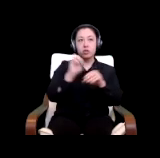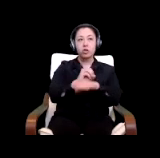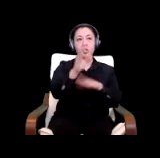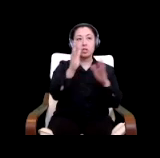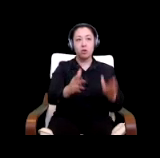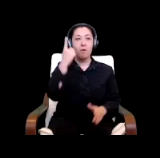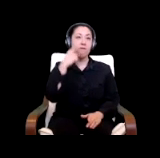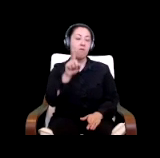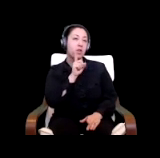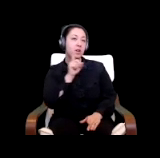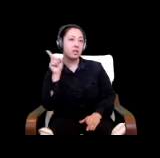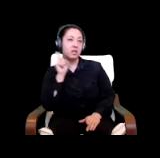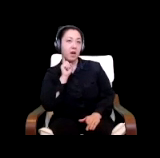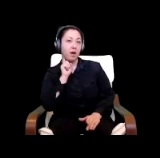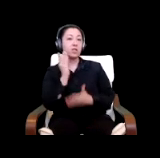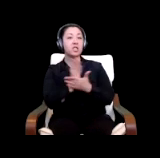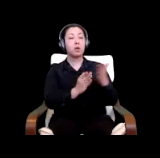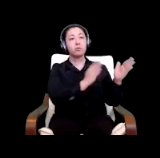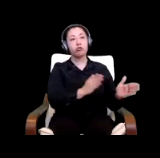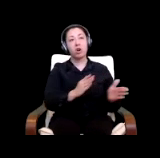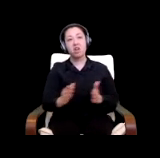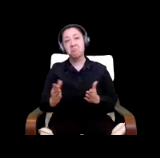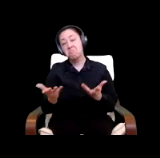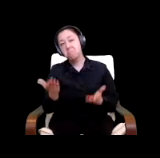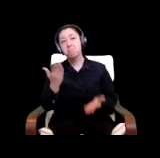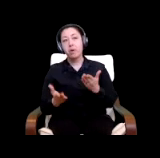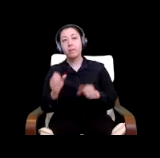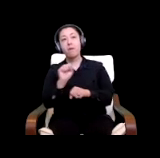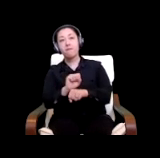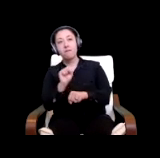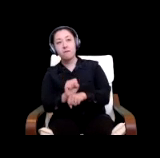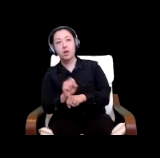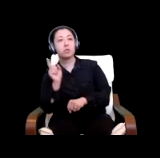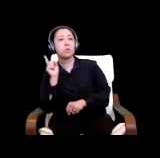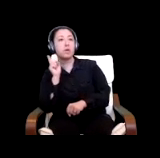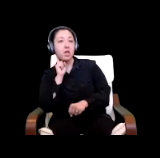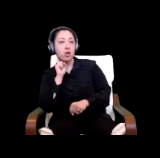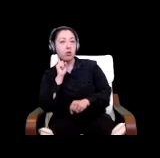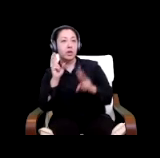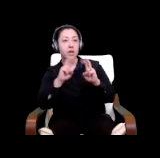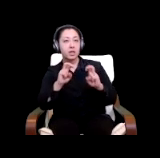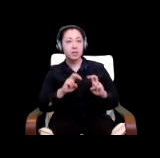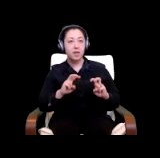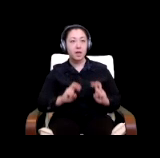likely include a functional hearing assessment, provide or ensuring the student uses assistive